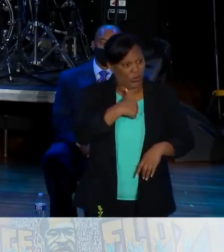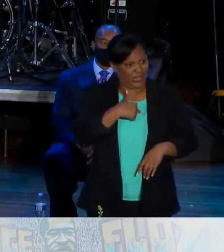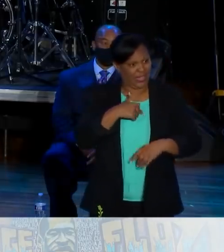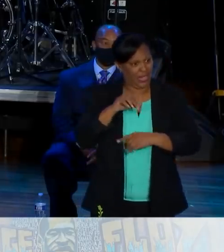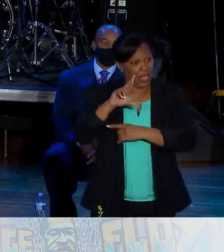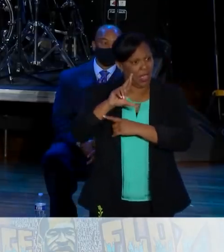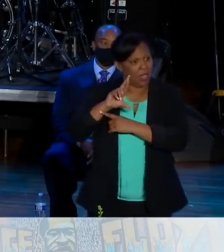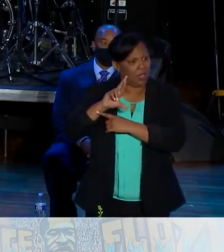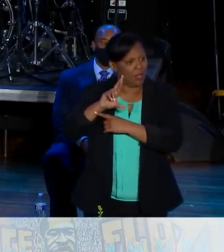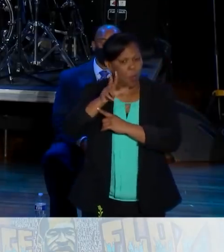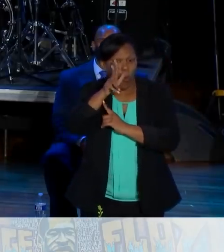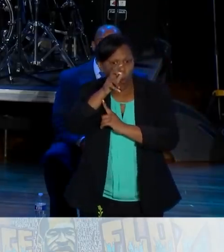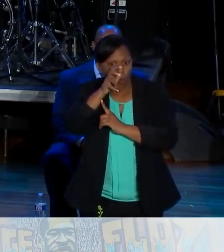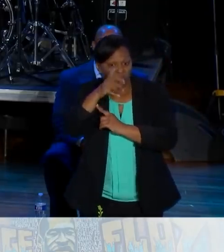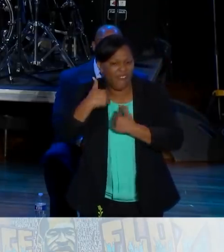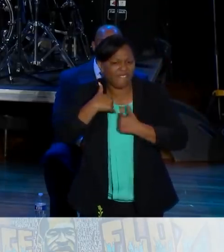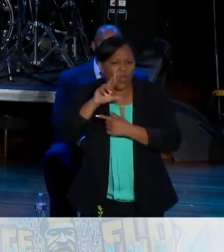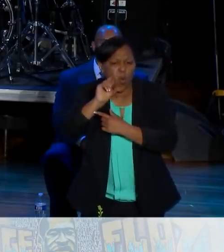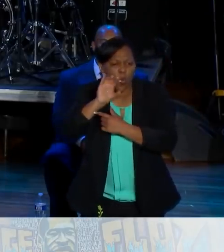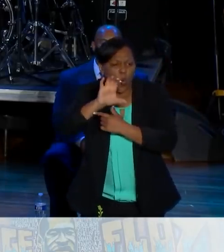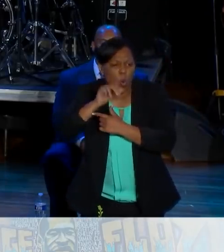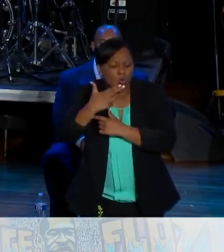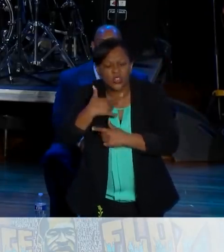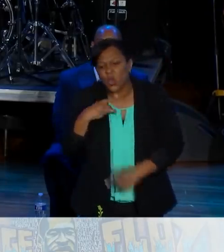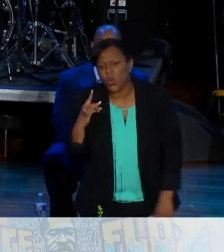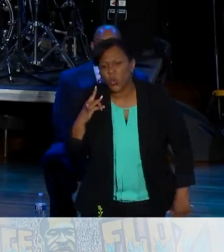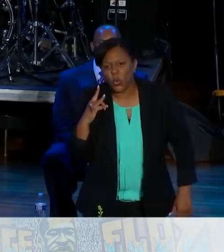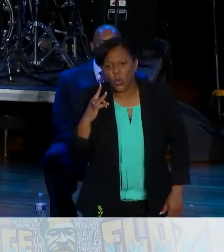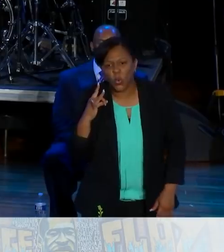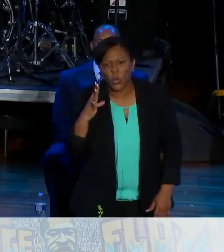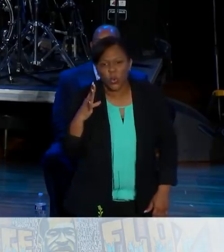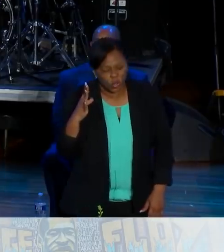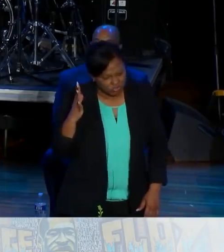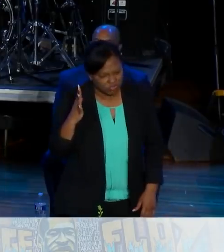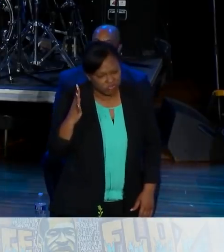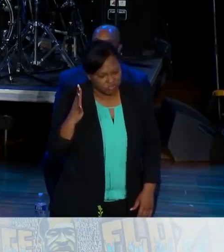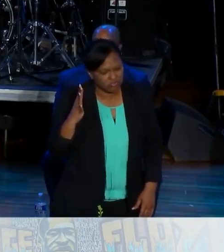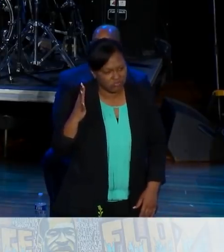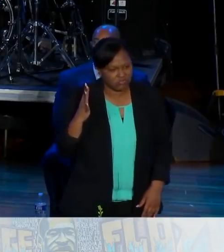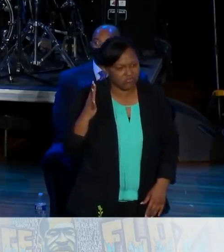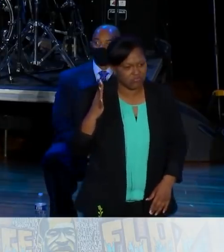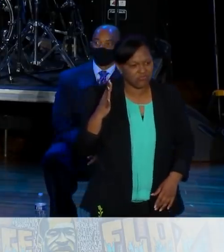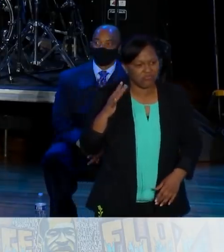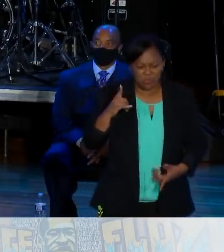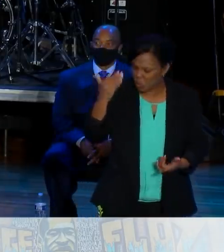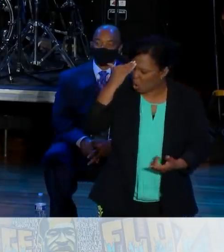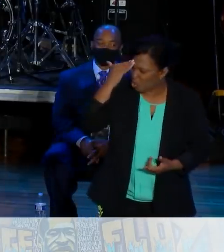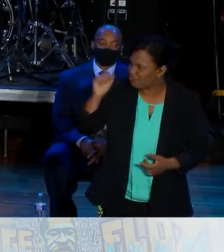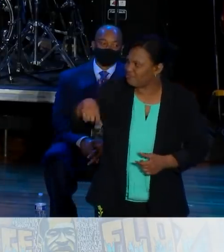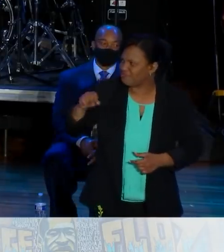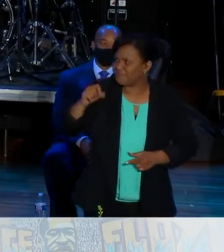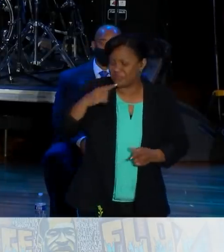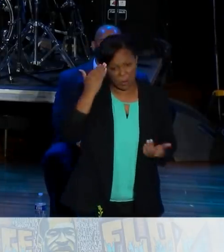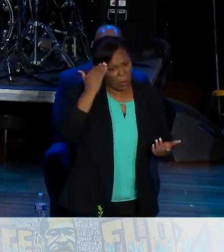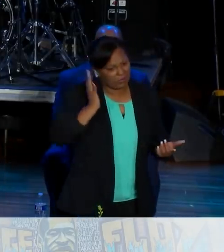THIRD WORLD, I GREW UP IN THE THIRD WARD, IN BROWNSVILLE, WE HAD ROACHES. I KNOW KEVIN HART AND THE RICH